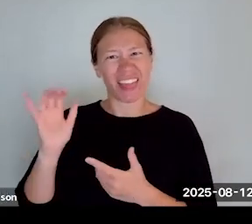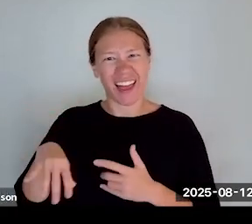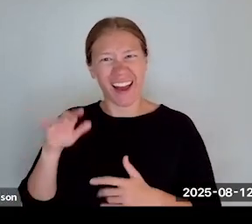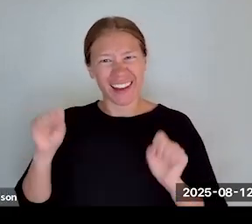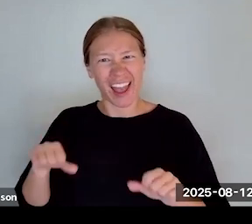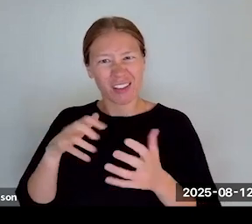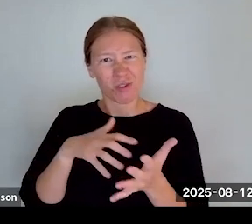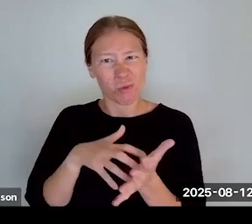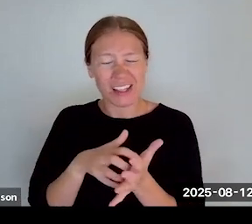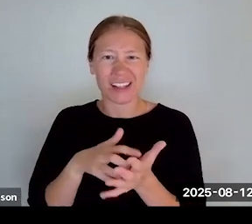and inclusion.